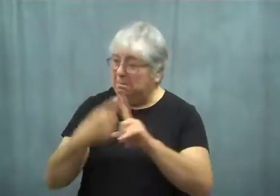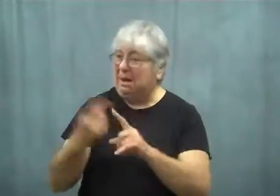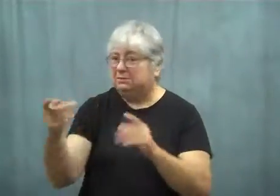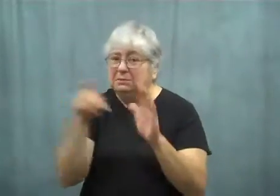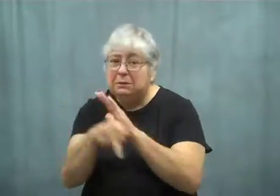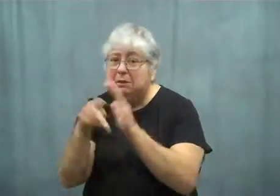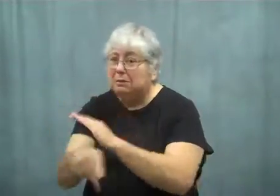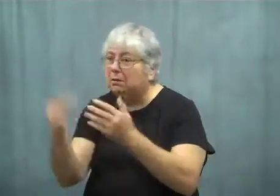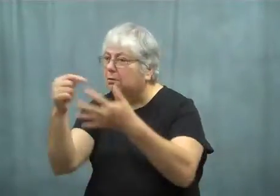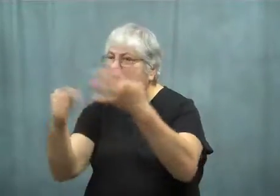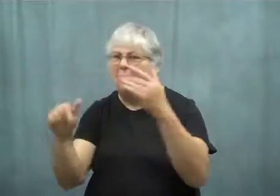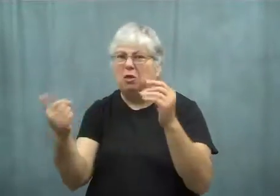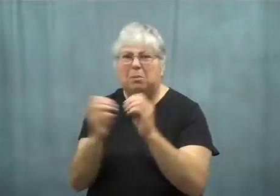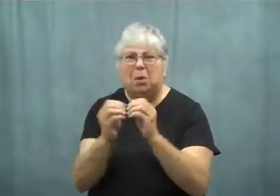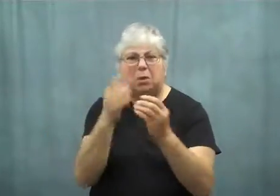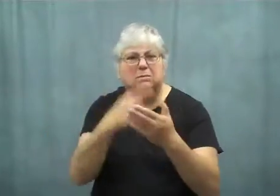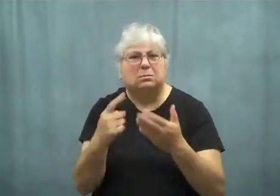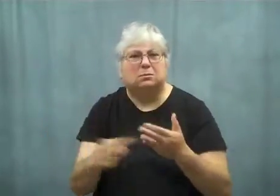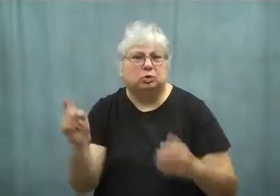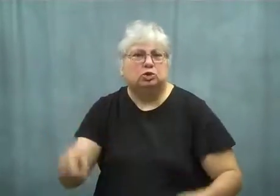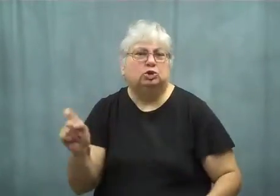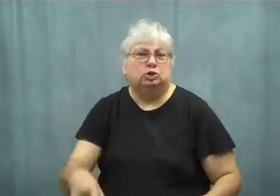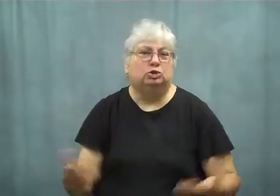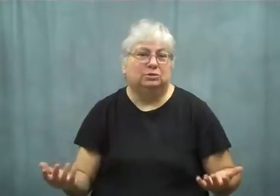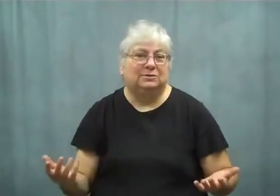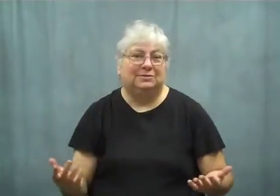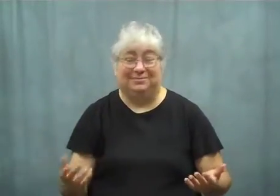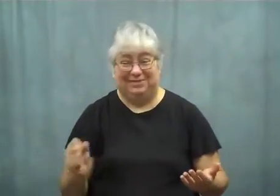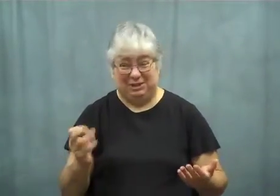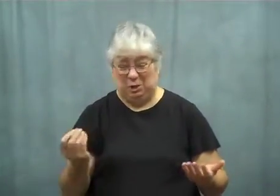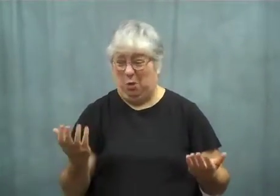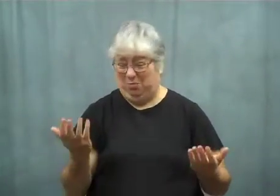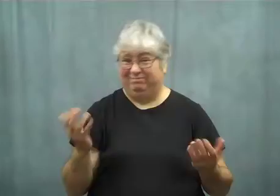There should have been more investigating into the killings as well.